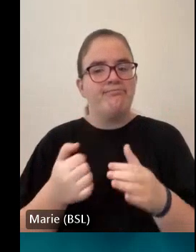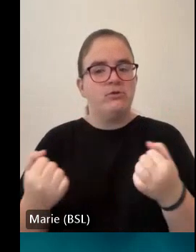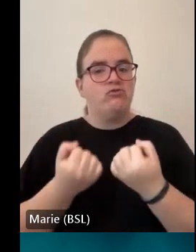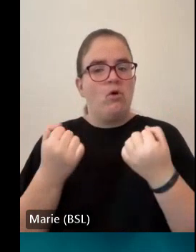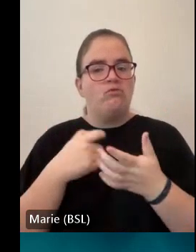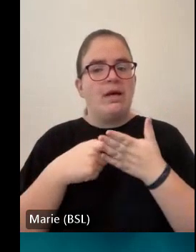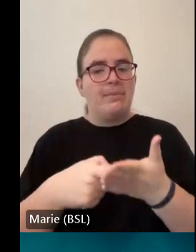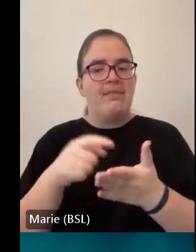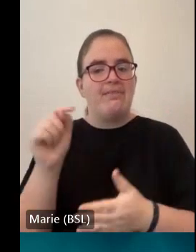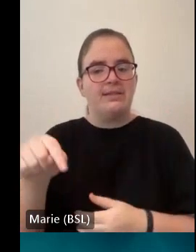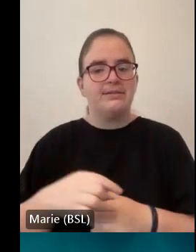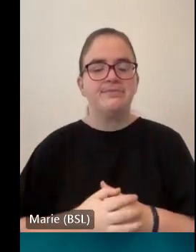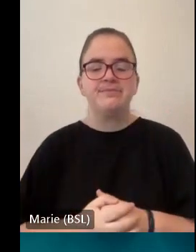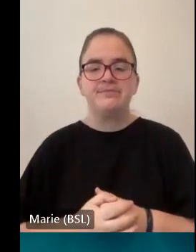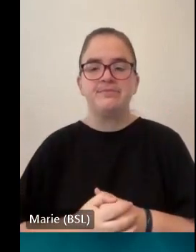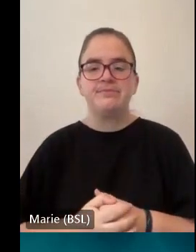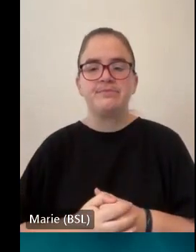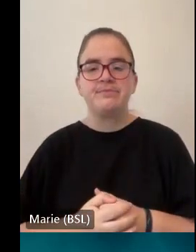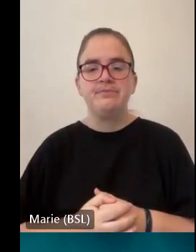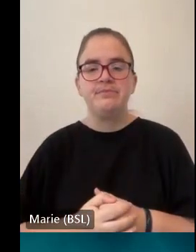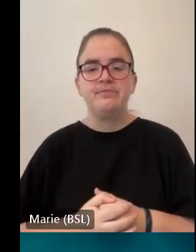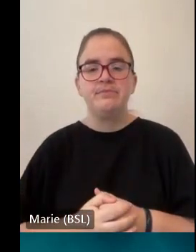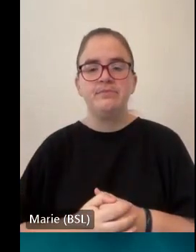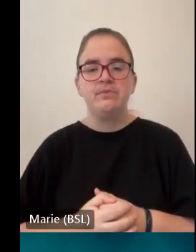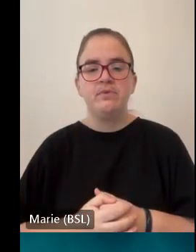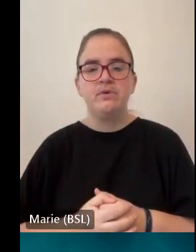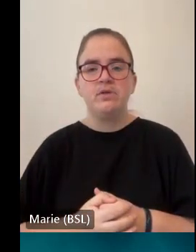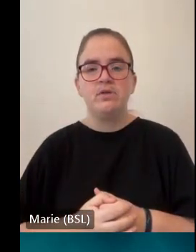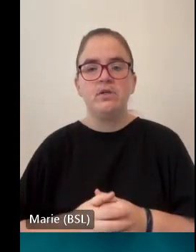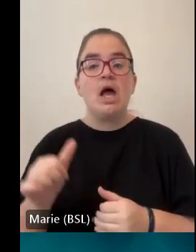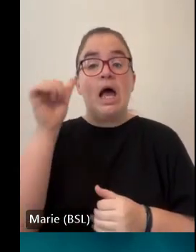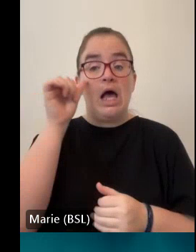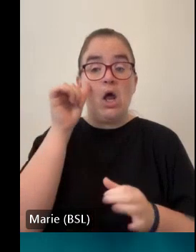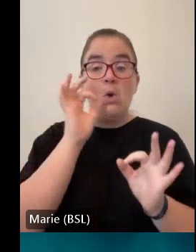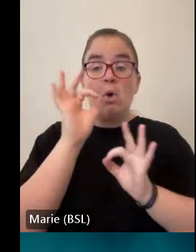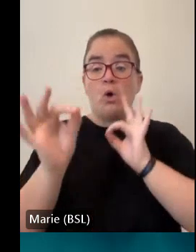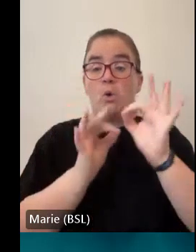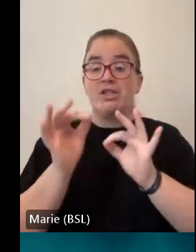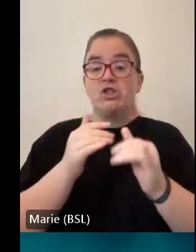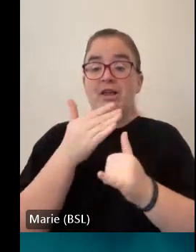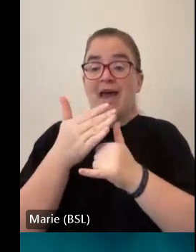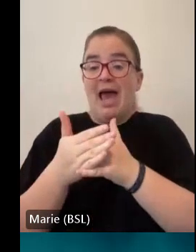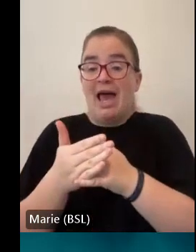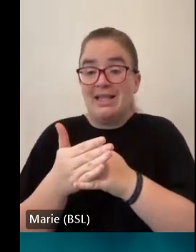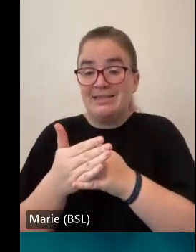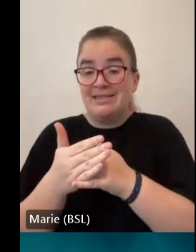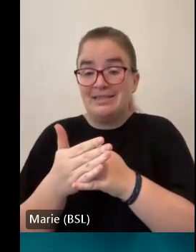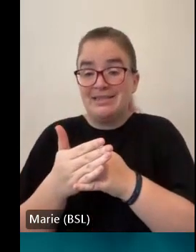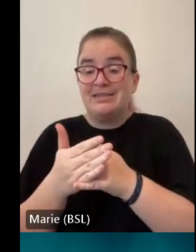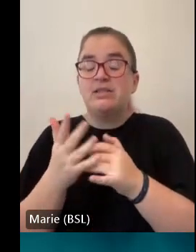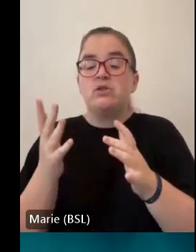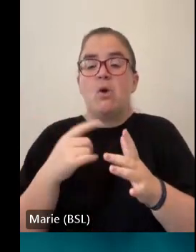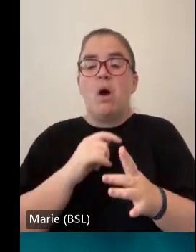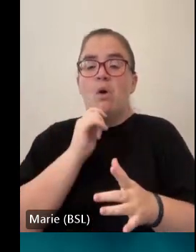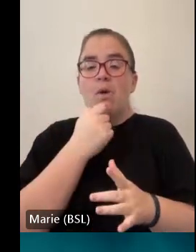And I know we're going to take and questions at the end, so I